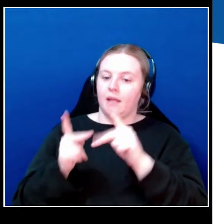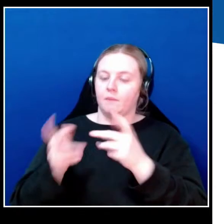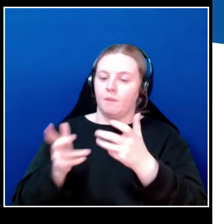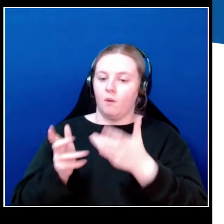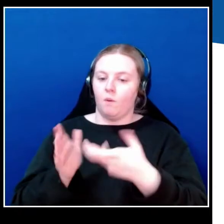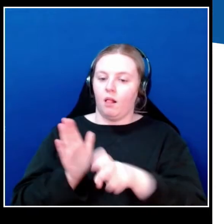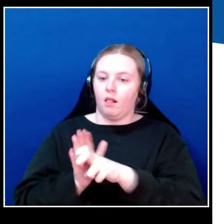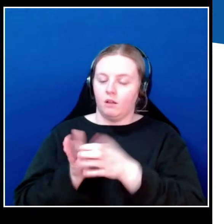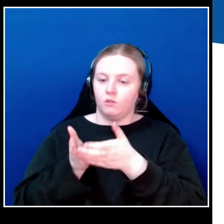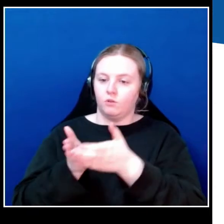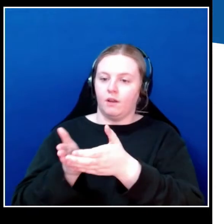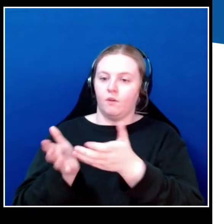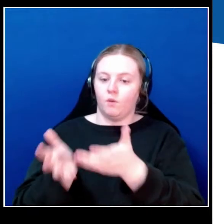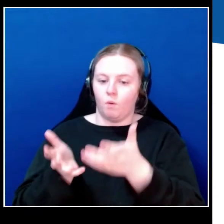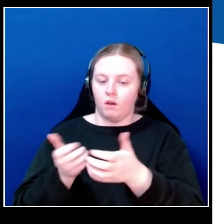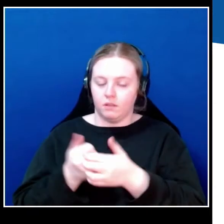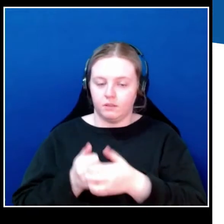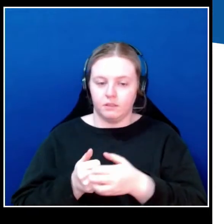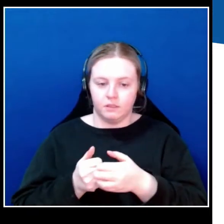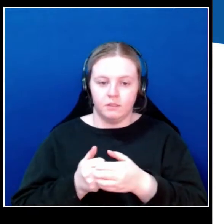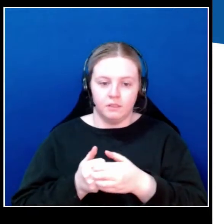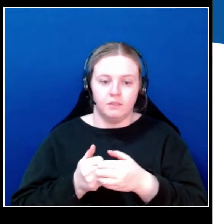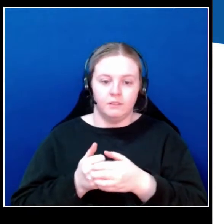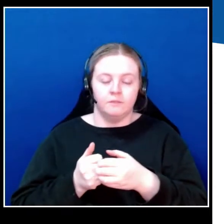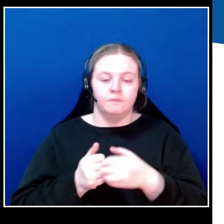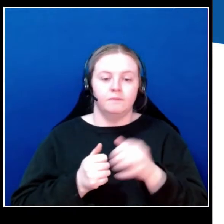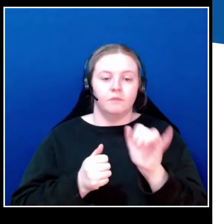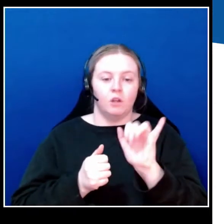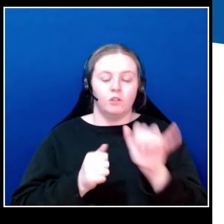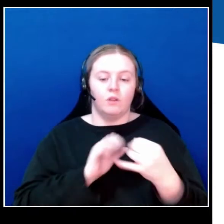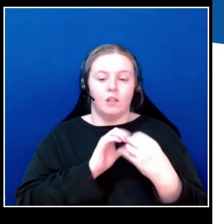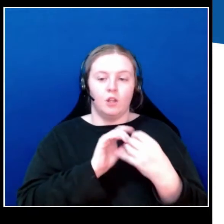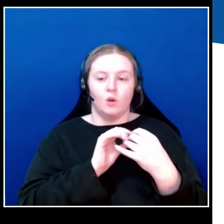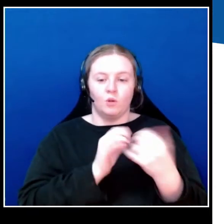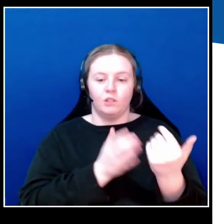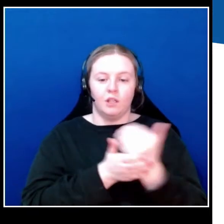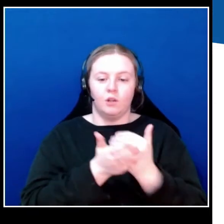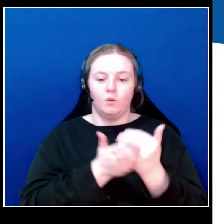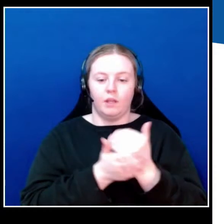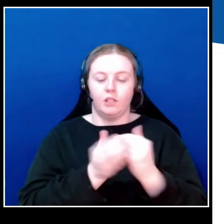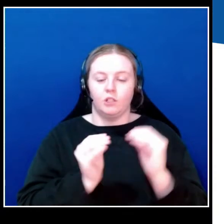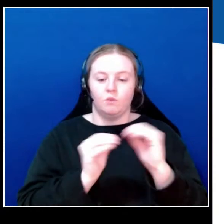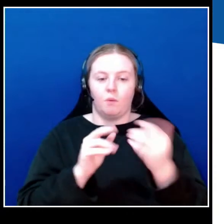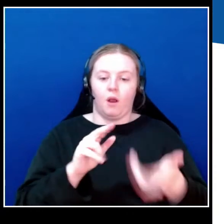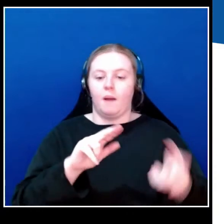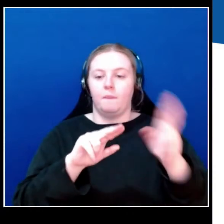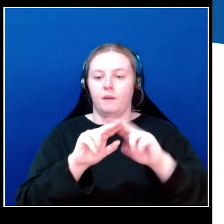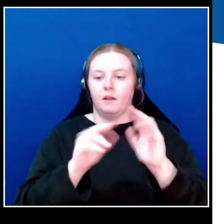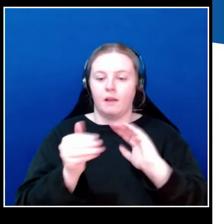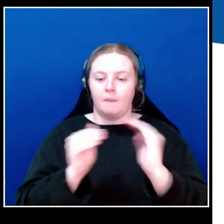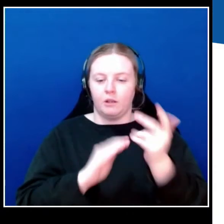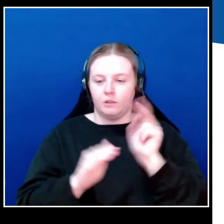Additionally, negotiated wages were higher than anticipated because of high general inflation rates.